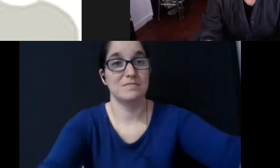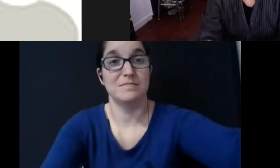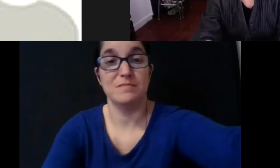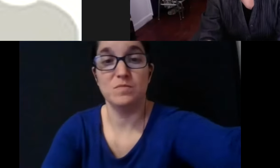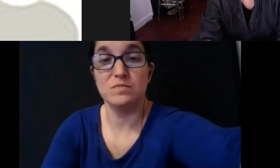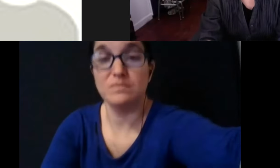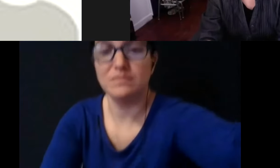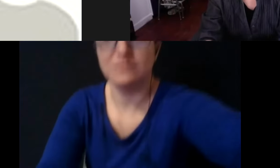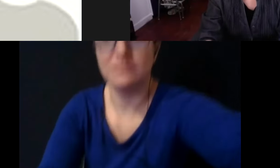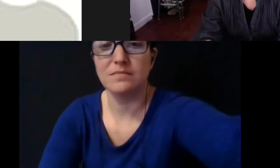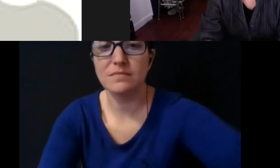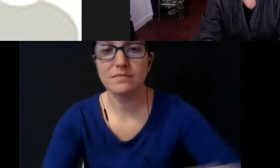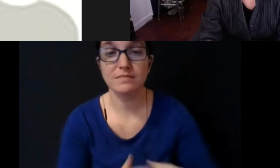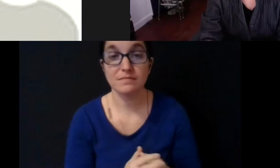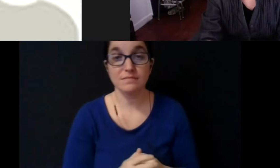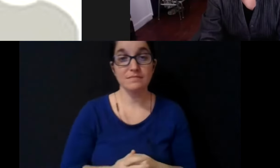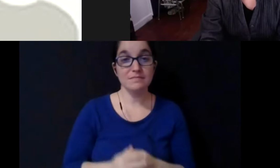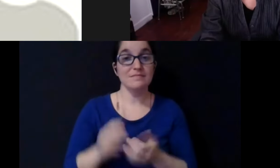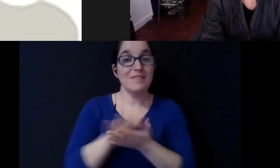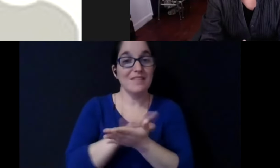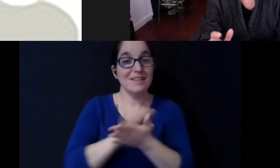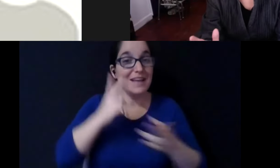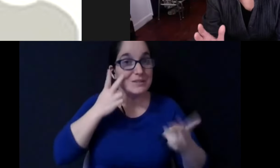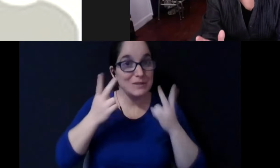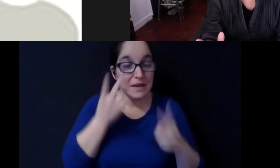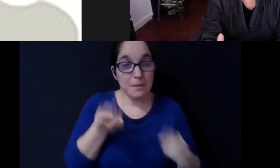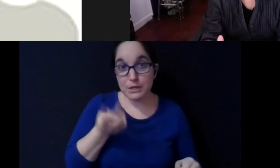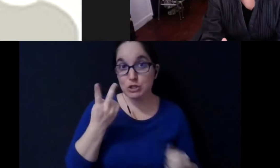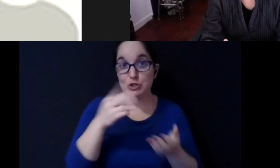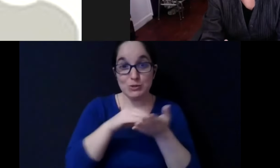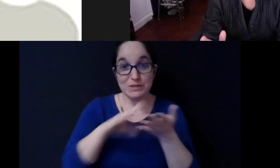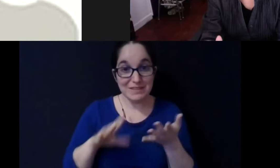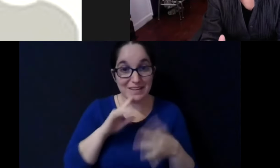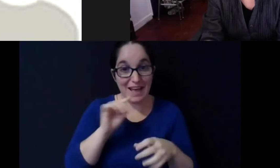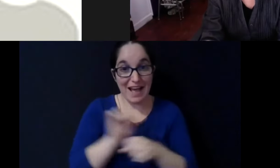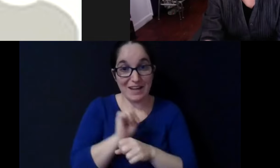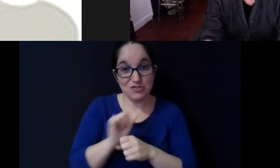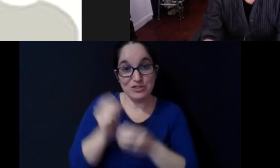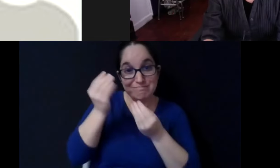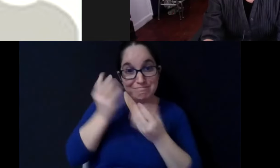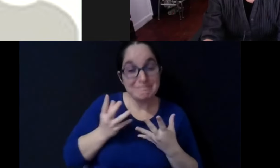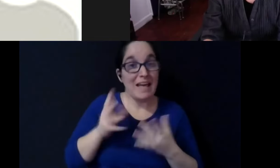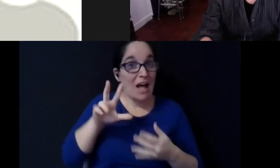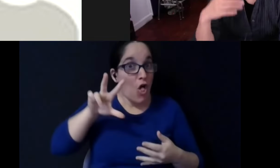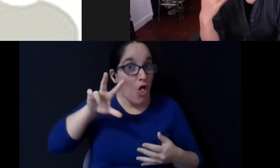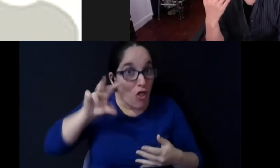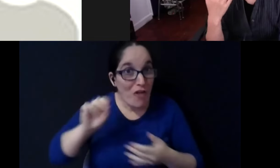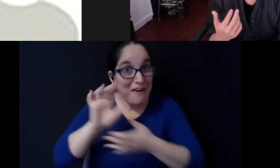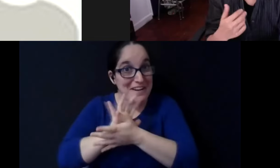teachers we have shared list of 30 films with us and like, so we are learning a lot about